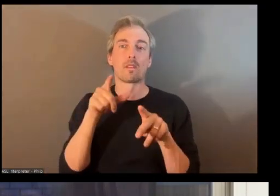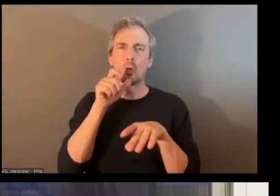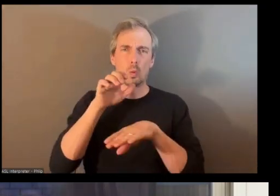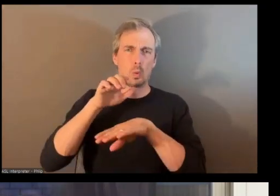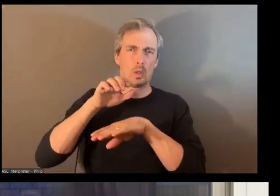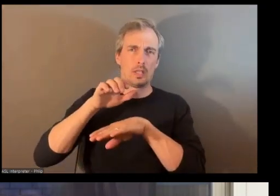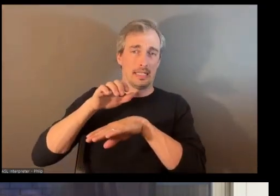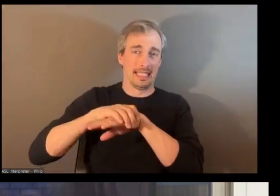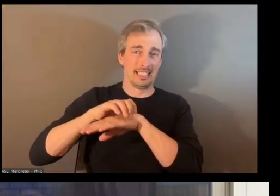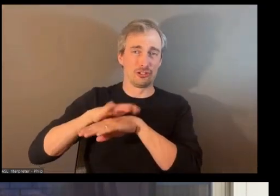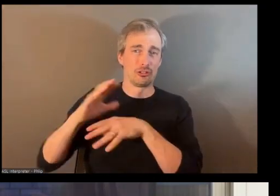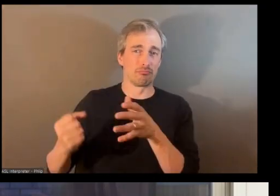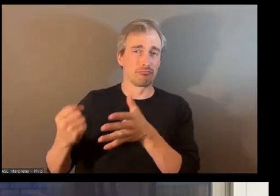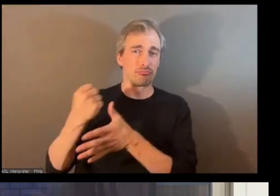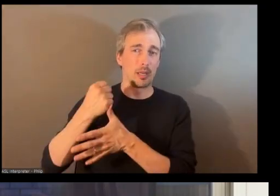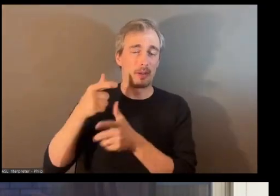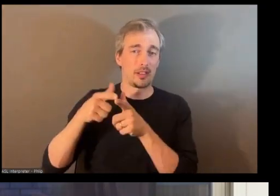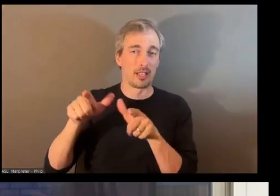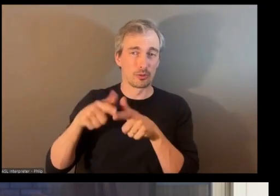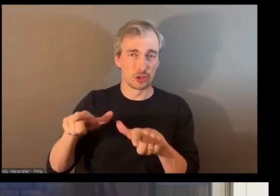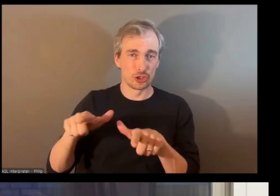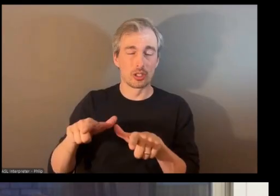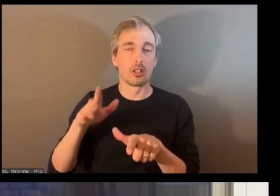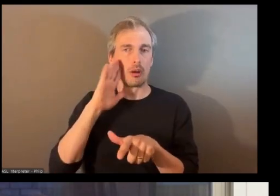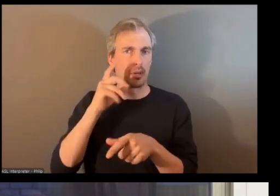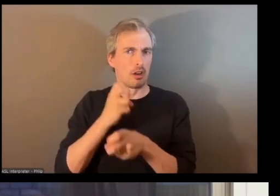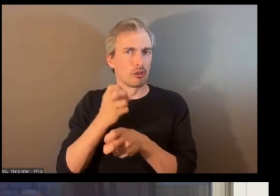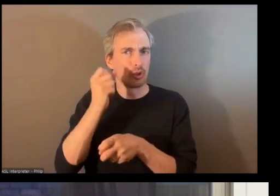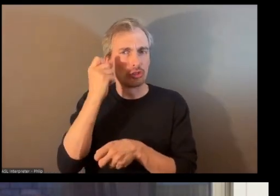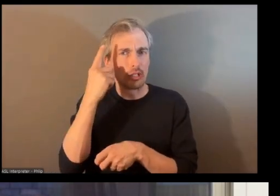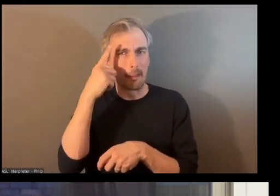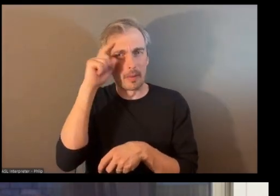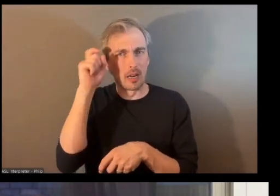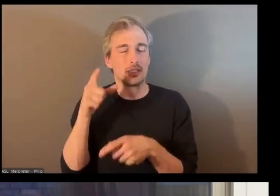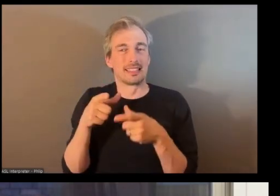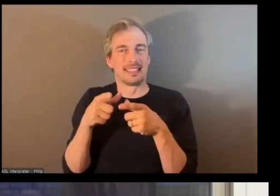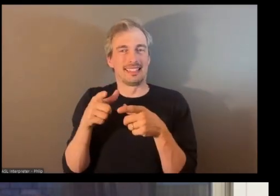words just sound so differently... But definitely for a person who has a limited